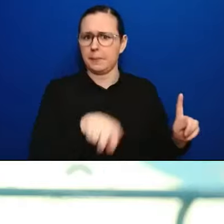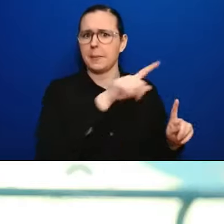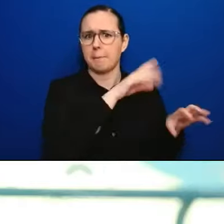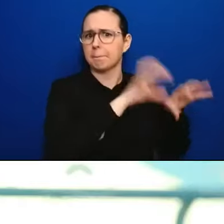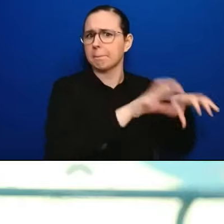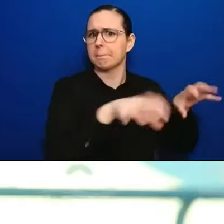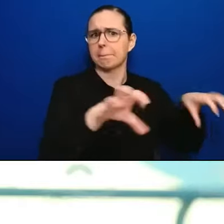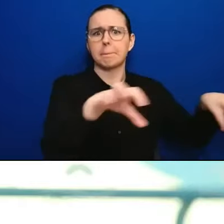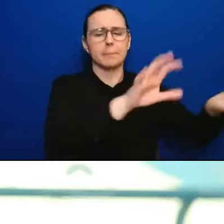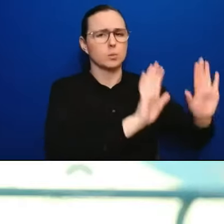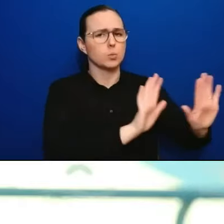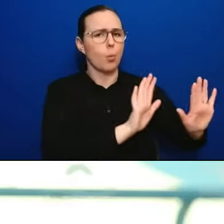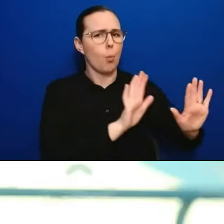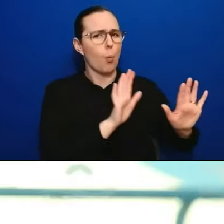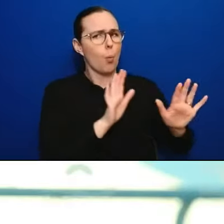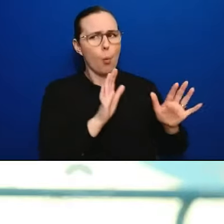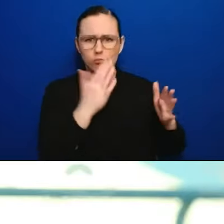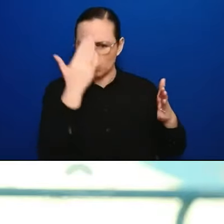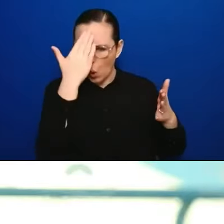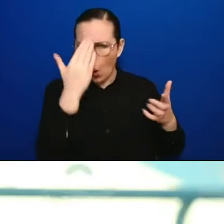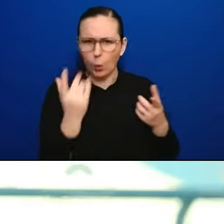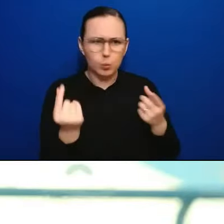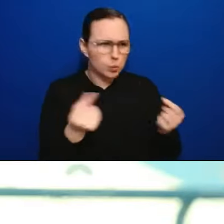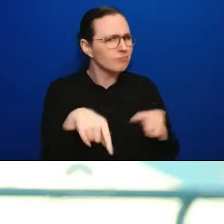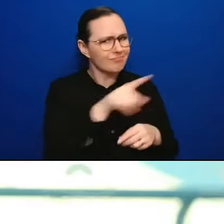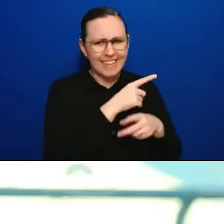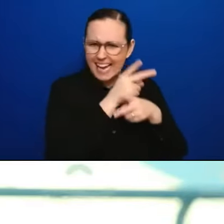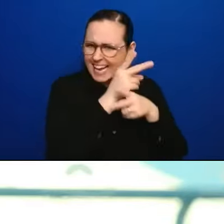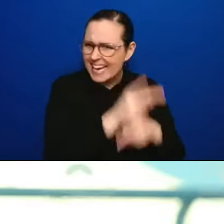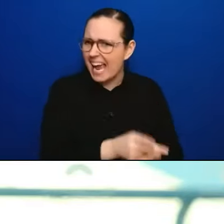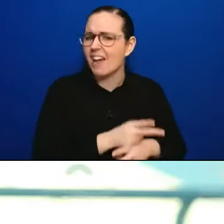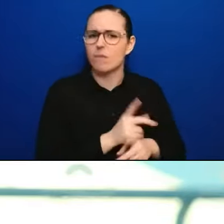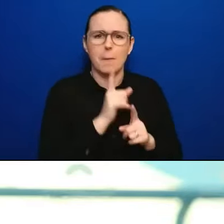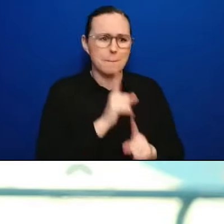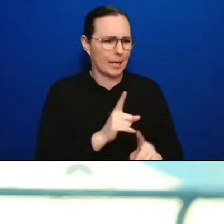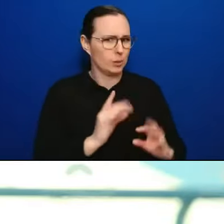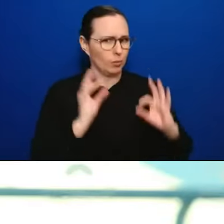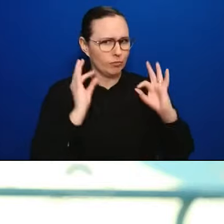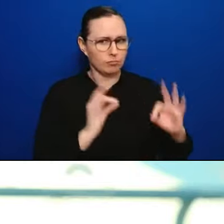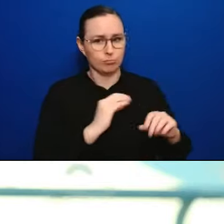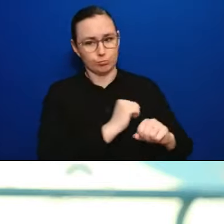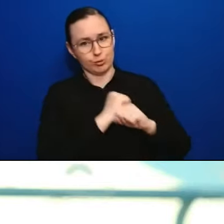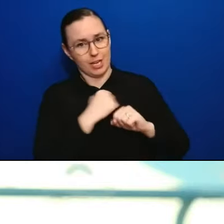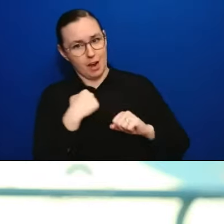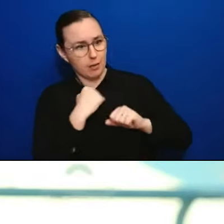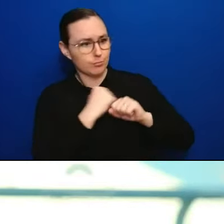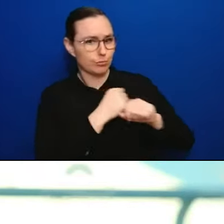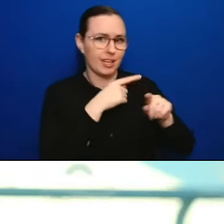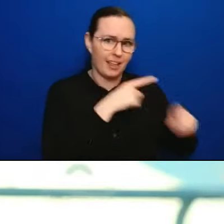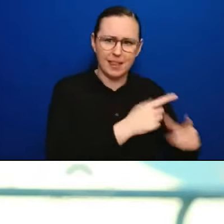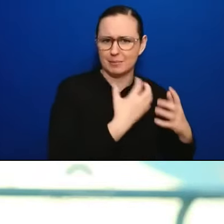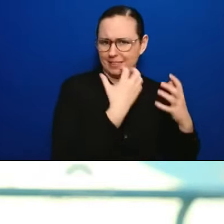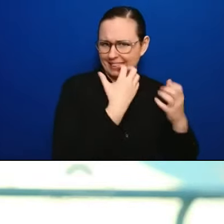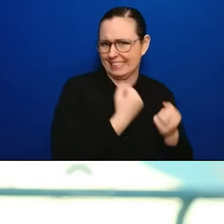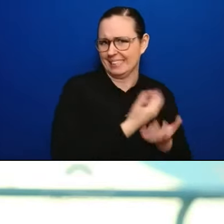relationship that we have. And a really good relationship now. Where people are taking